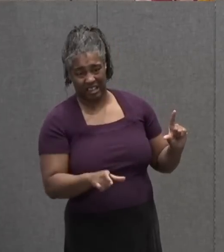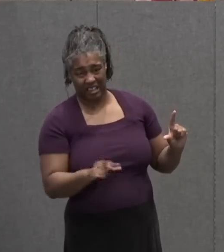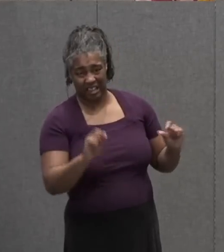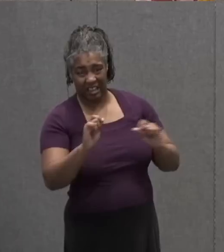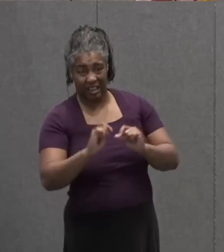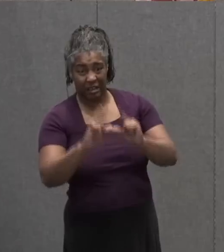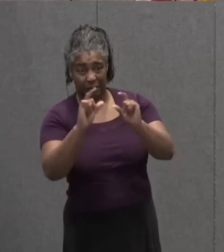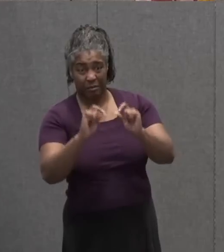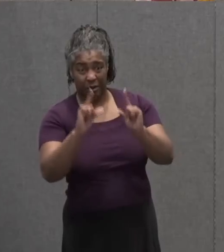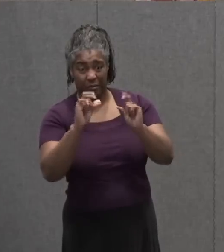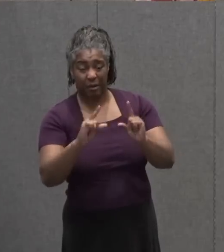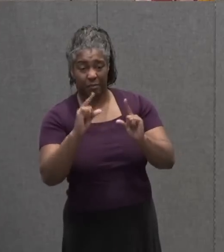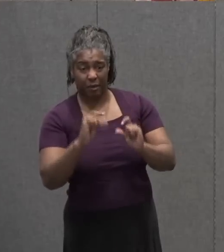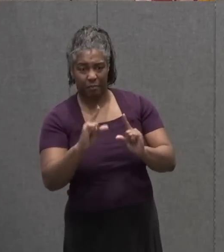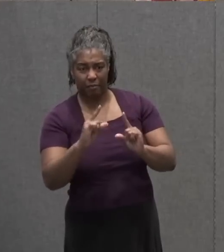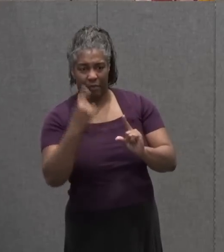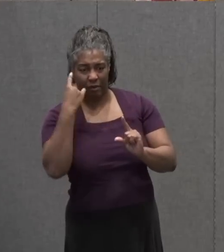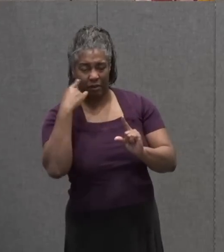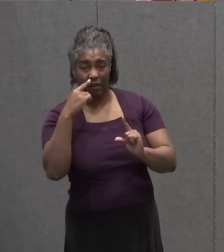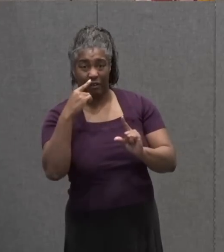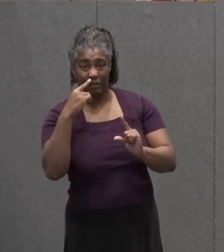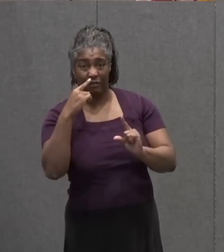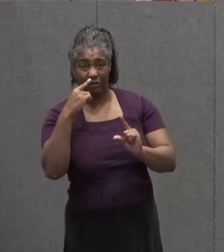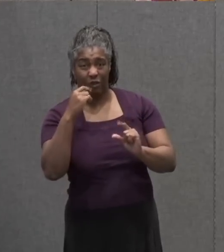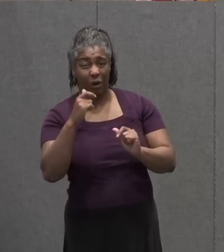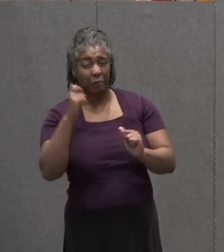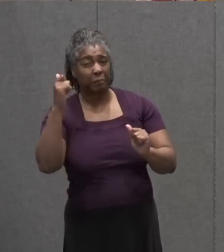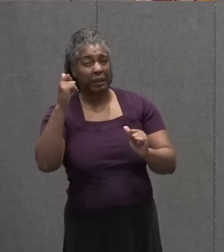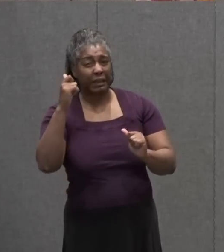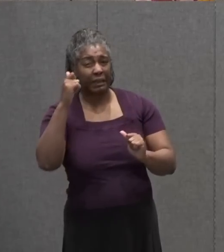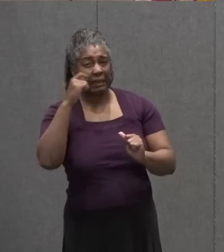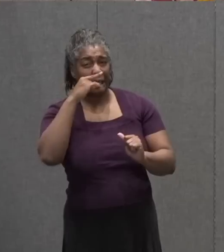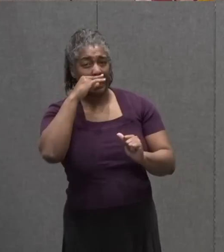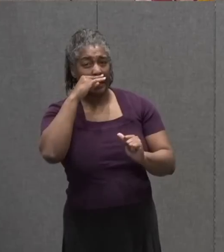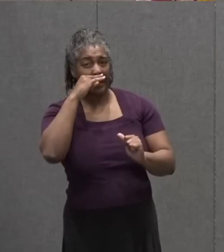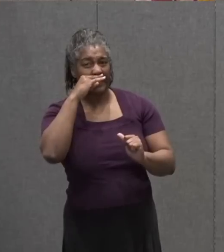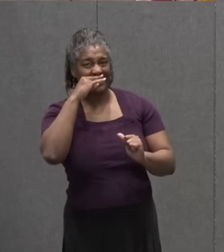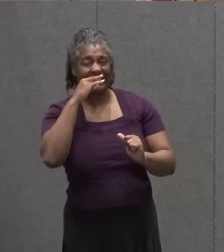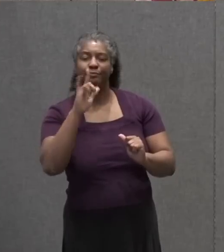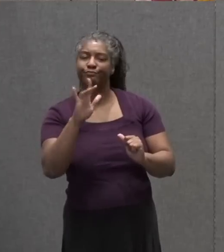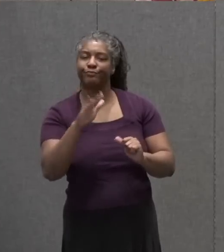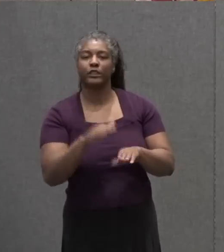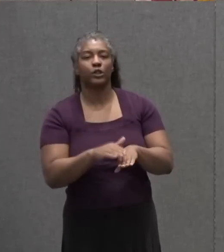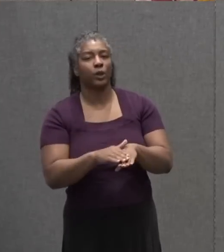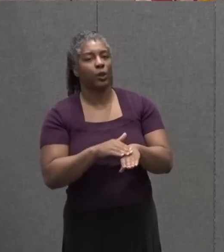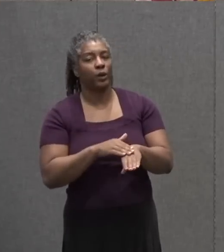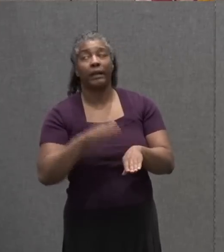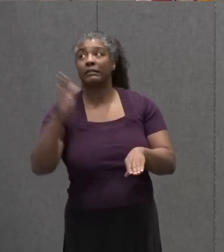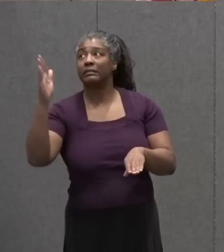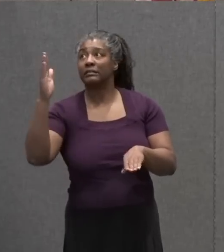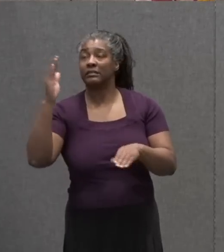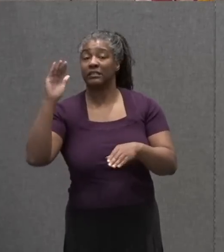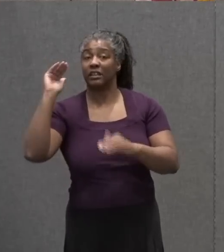What should you do? Slow down, maybe tell an adult if you feel uncomfortable